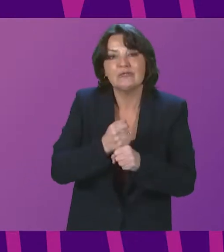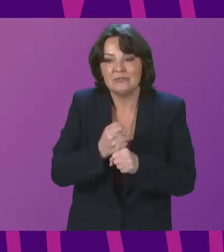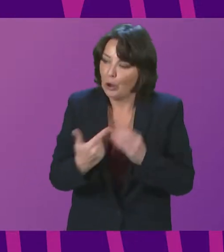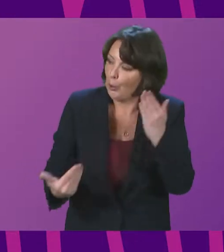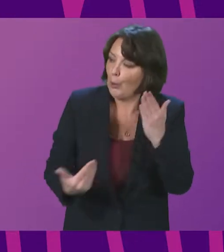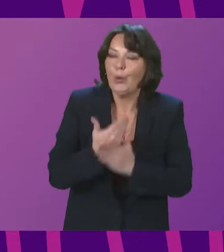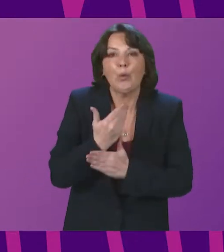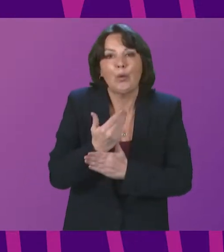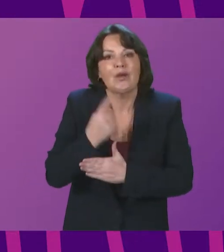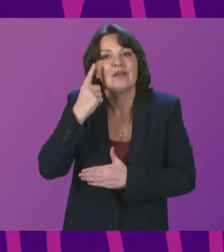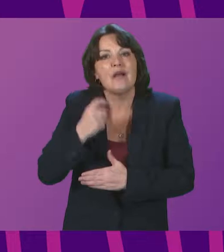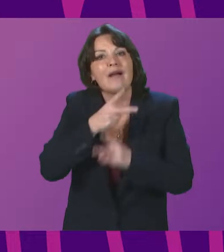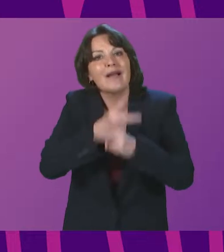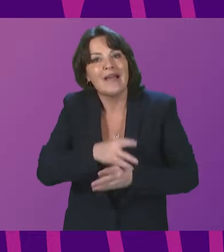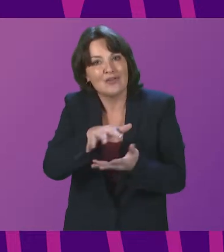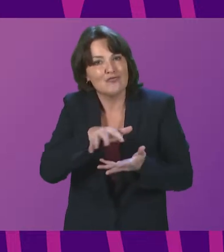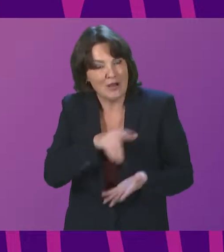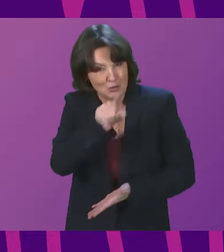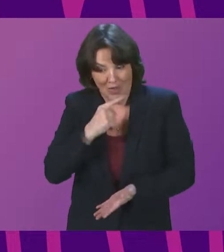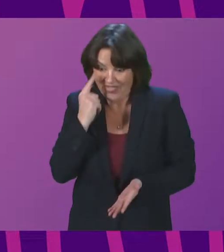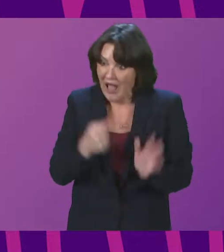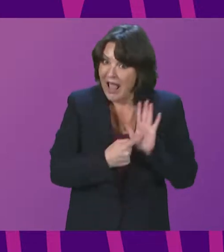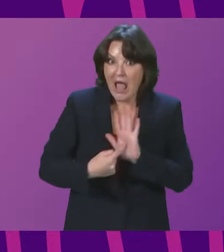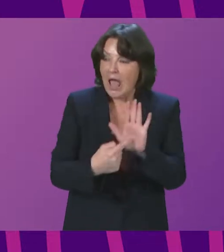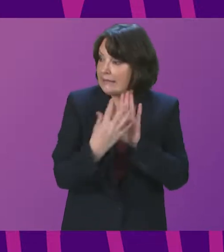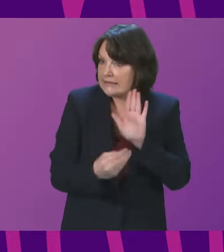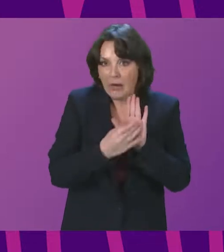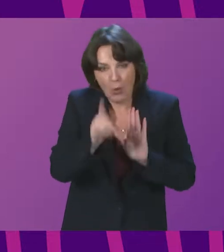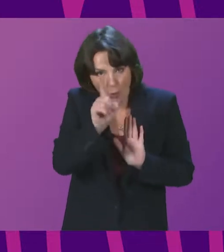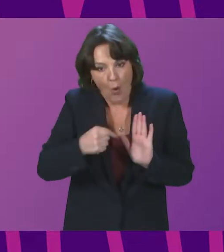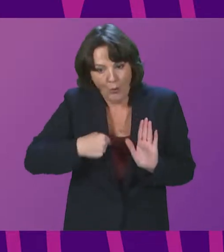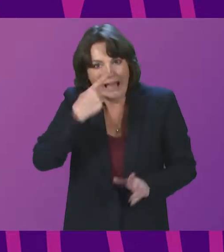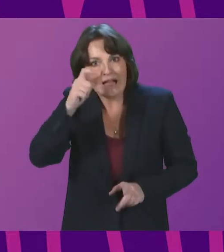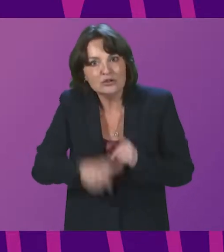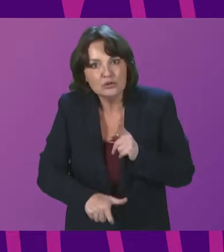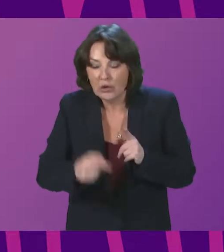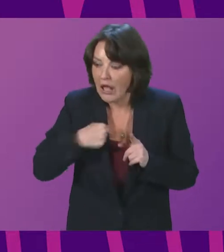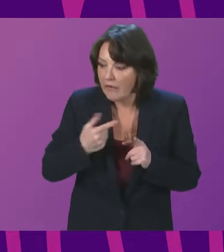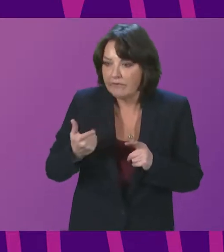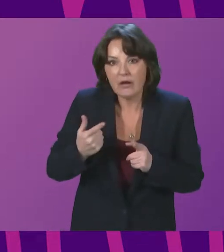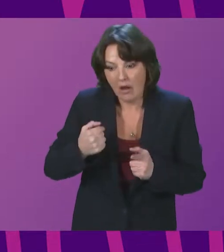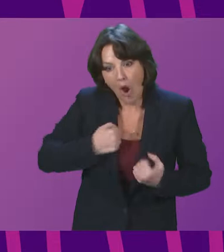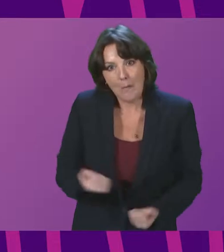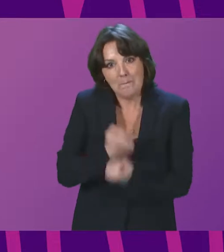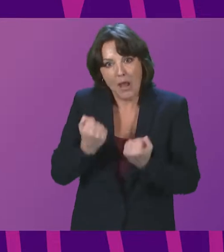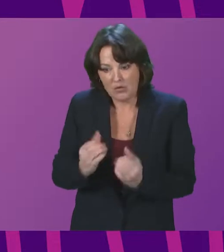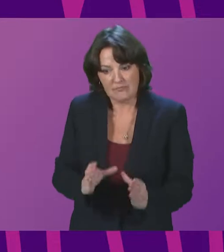That is a sign of what we can do when powers lie in this Parliament, which is why I want to see so many more powers come to this Parliament and not lie at Westminster.